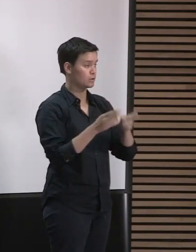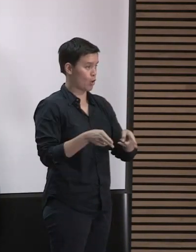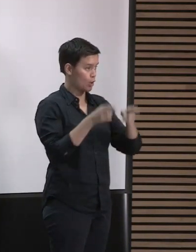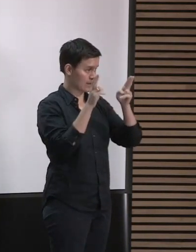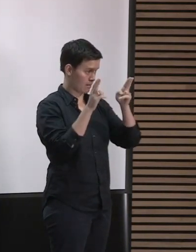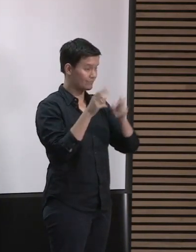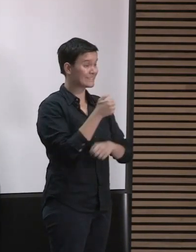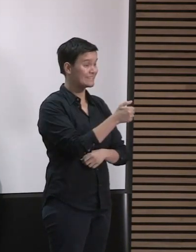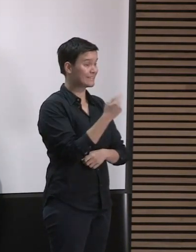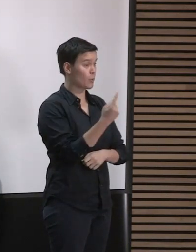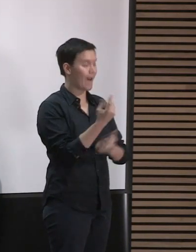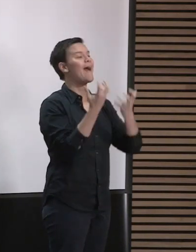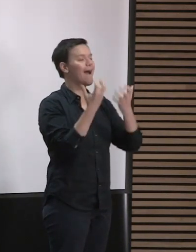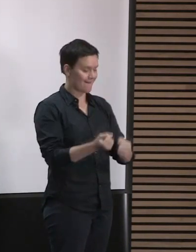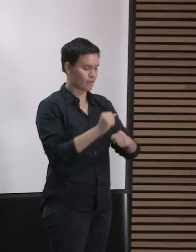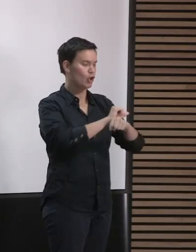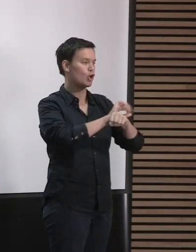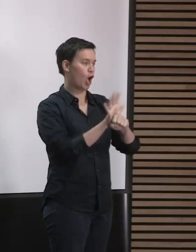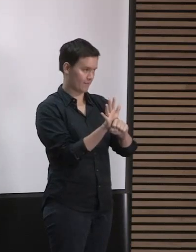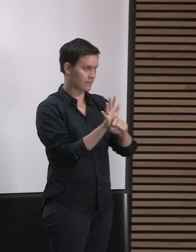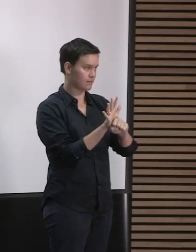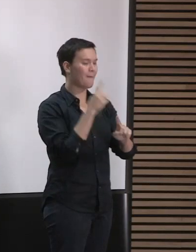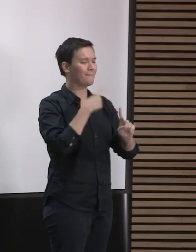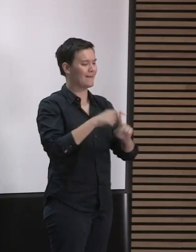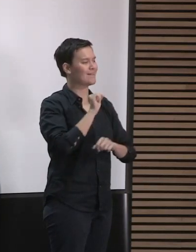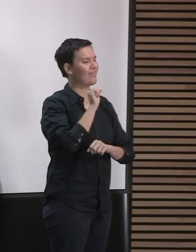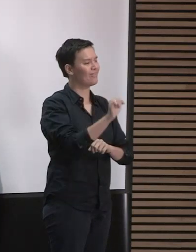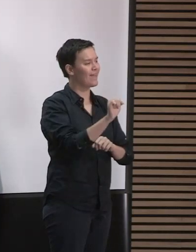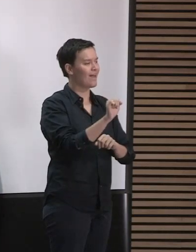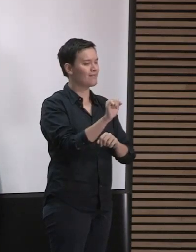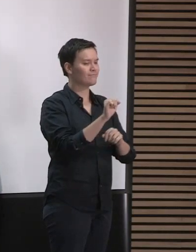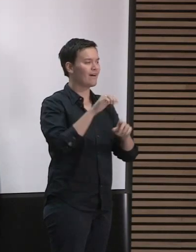community who have been moved into the Auckland quarantine facility and that includes